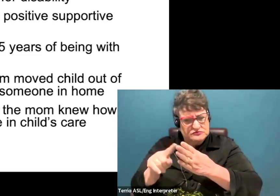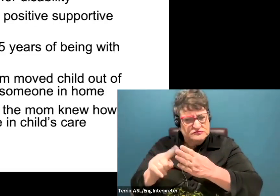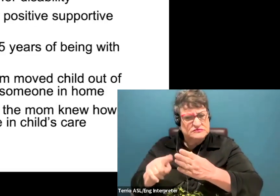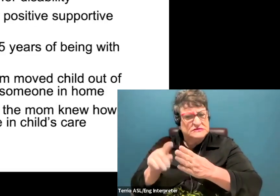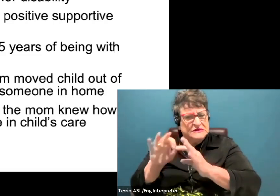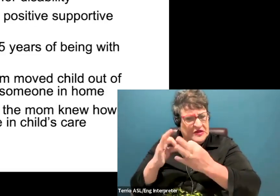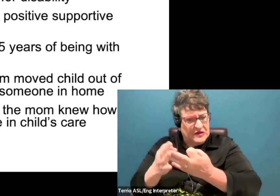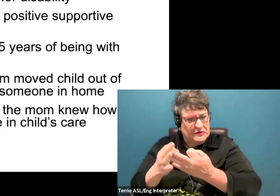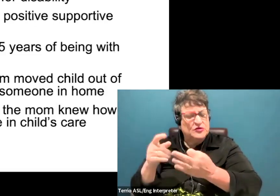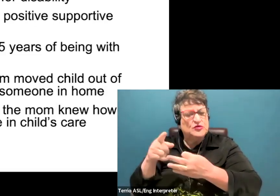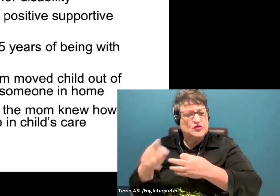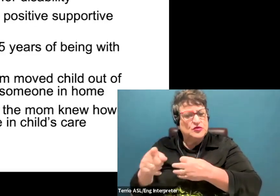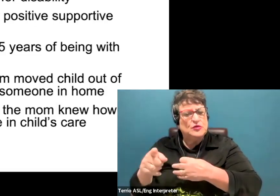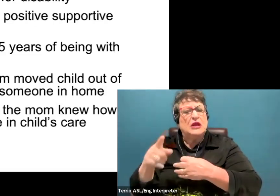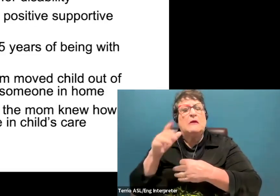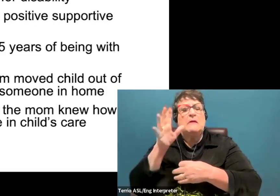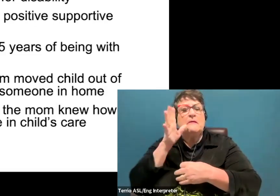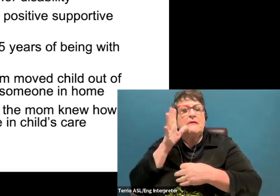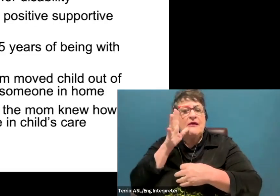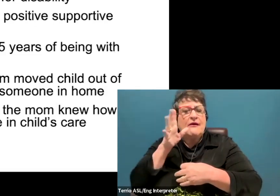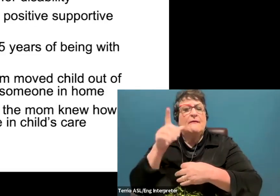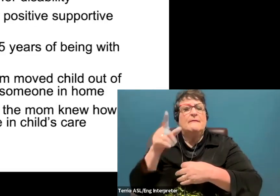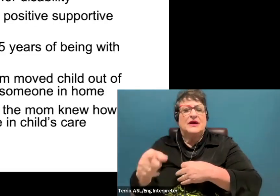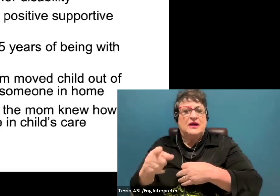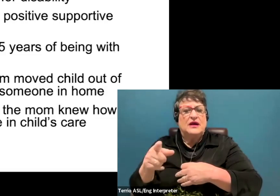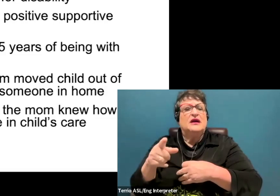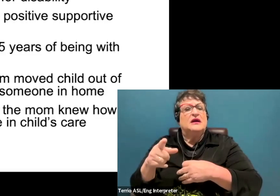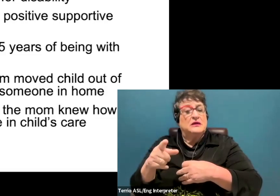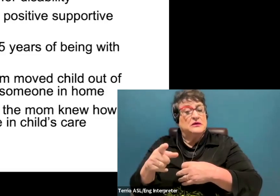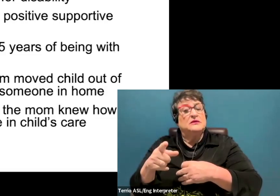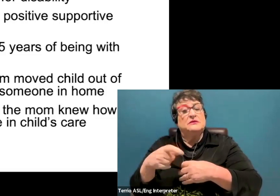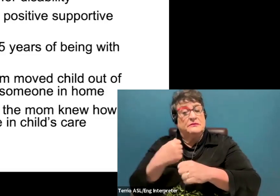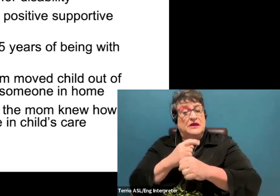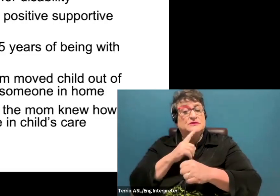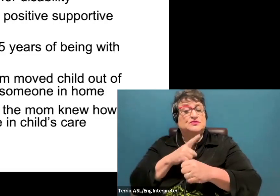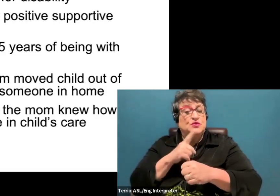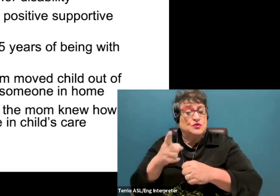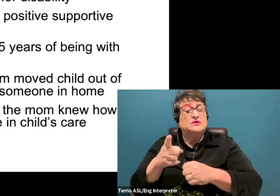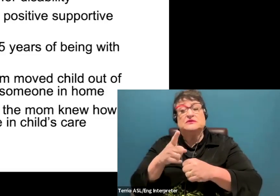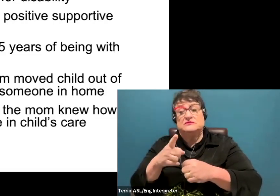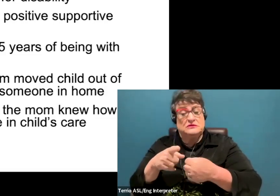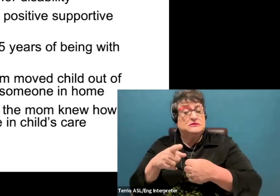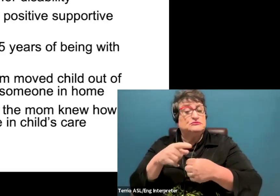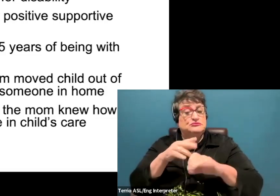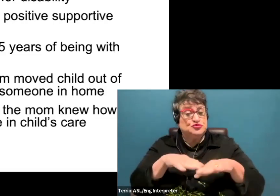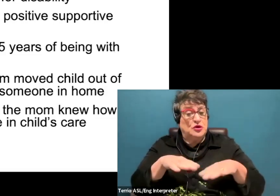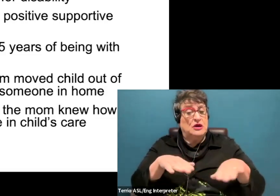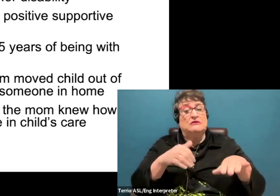you know, mom has been on top of ensuring that her daughter gets all the specialized school services. She enrolled her in a